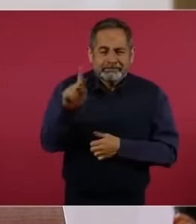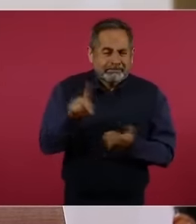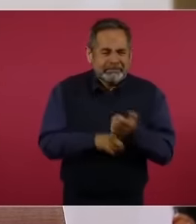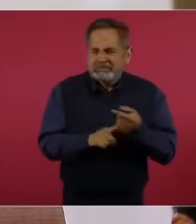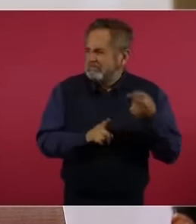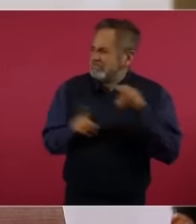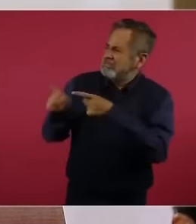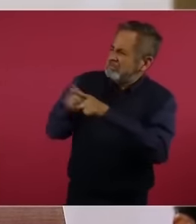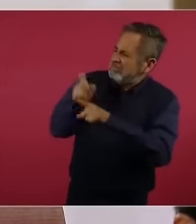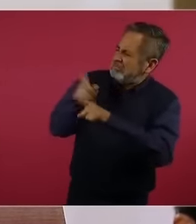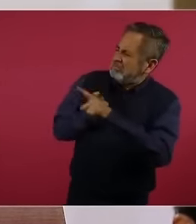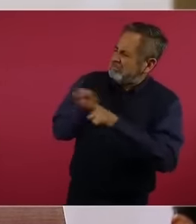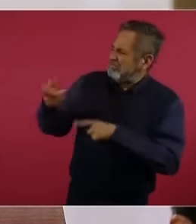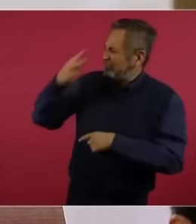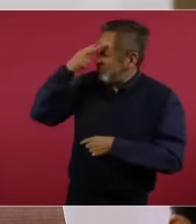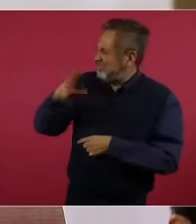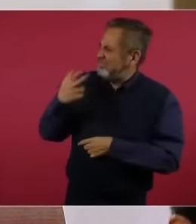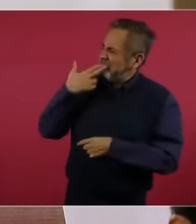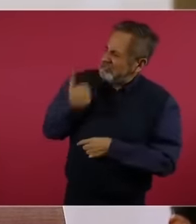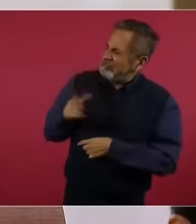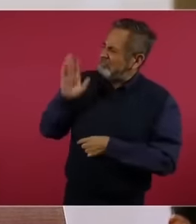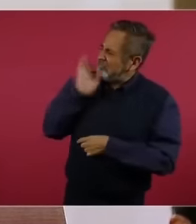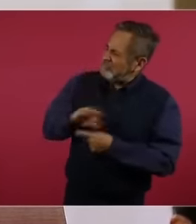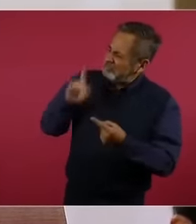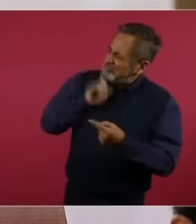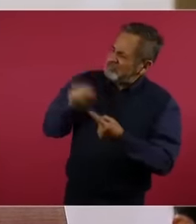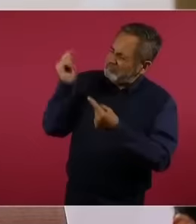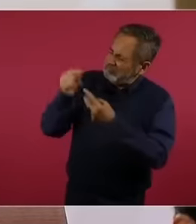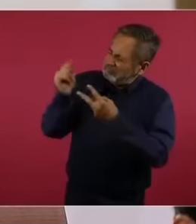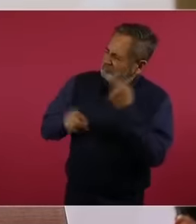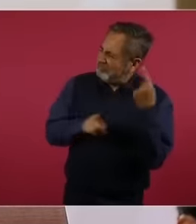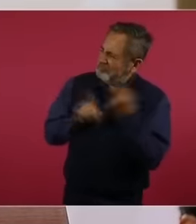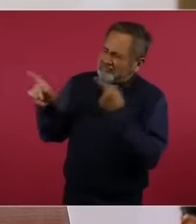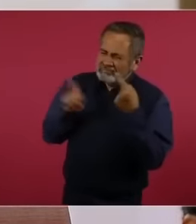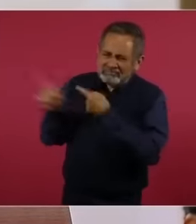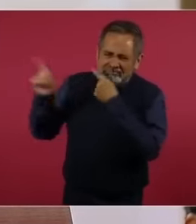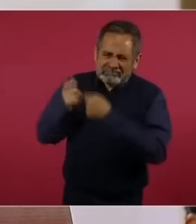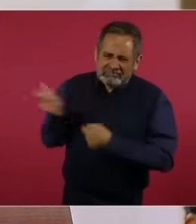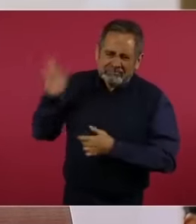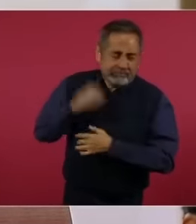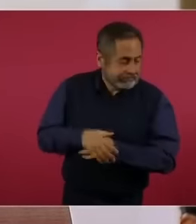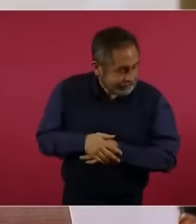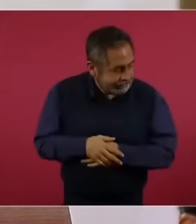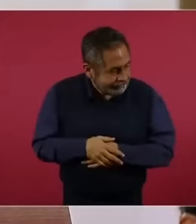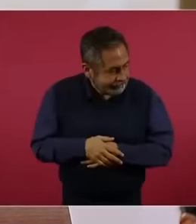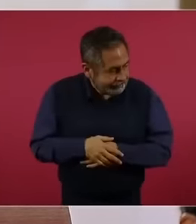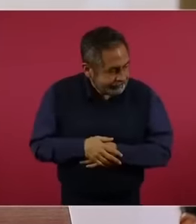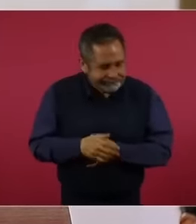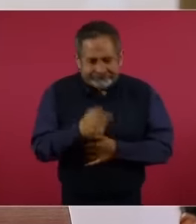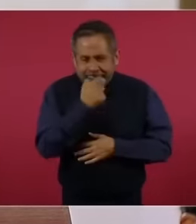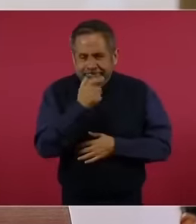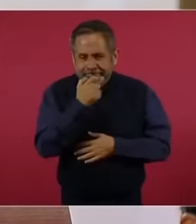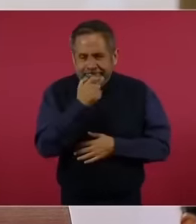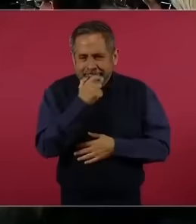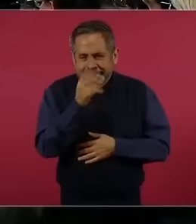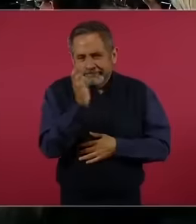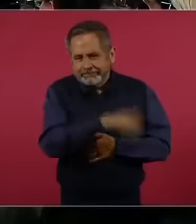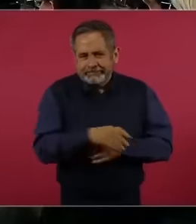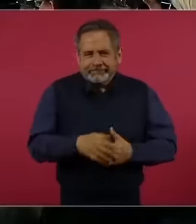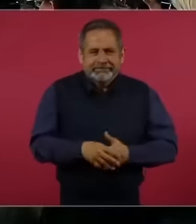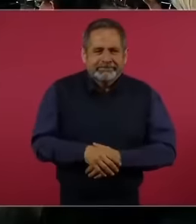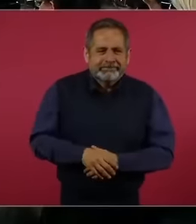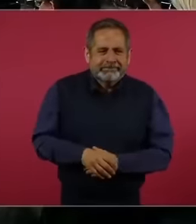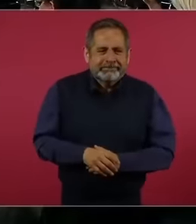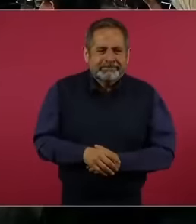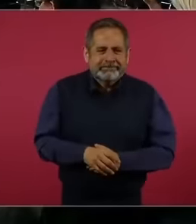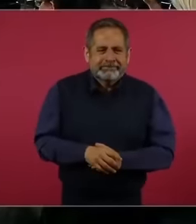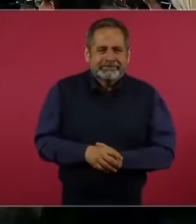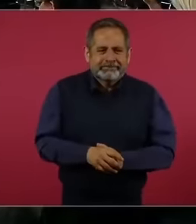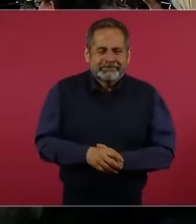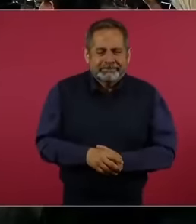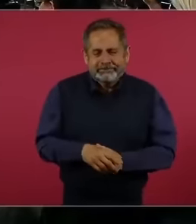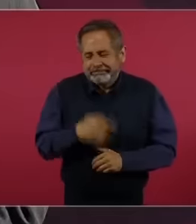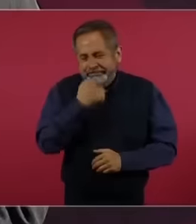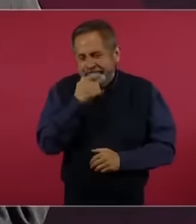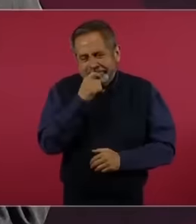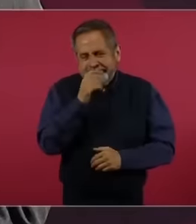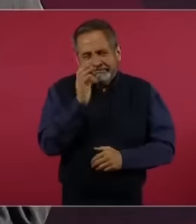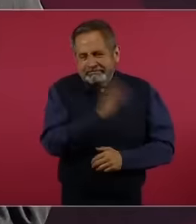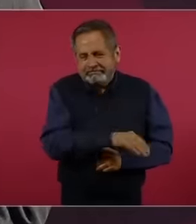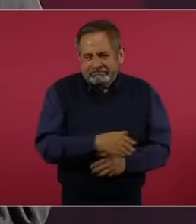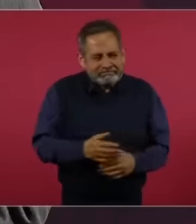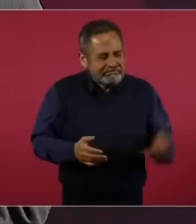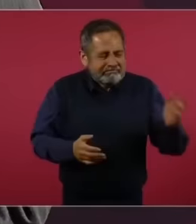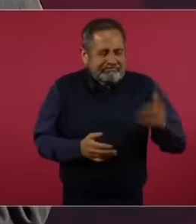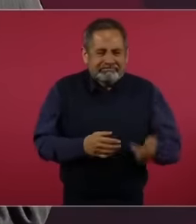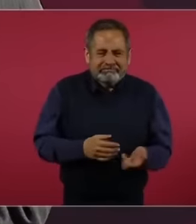Mexico is already a dictatorship and it's laughable relay yes it's laughable eh